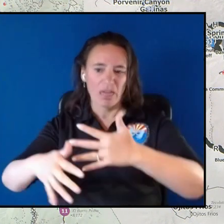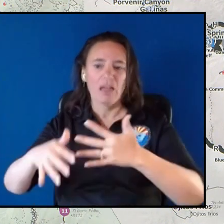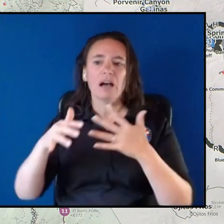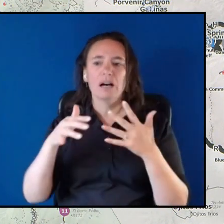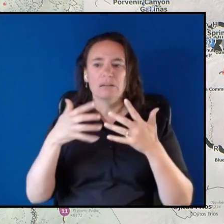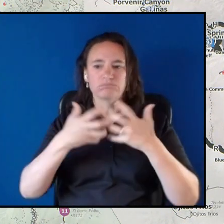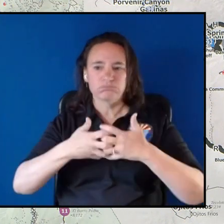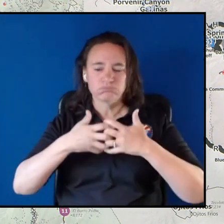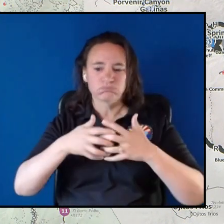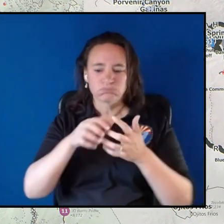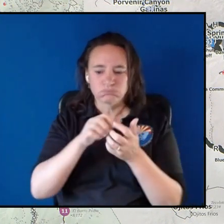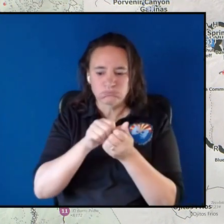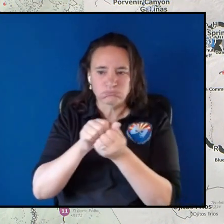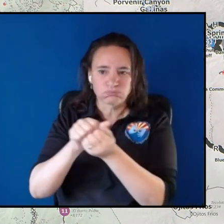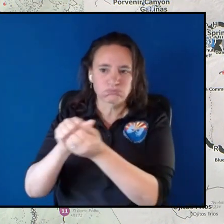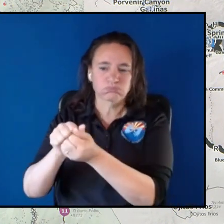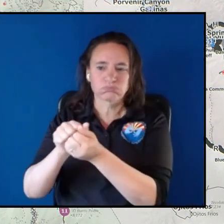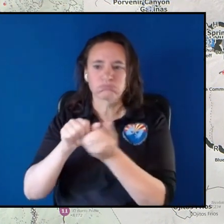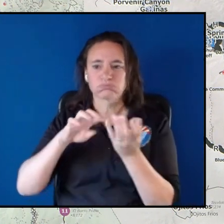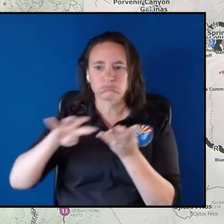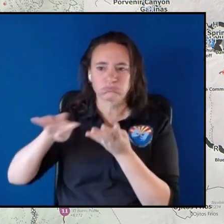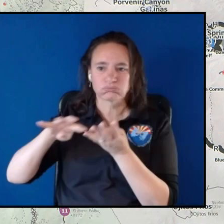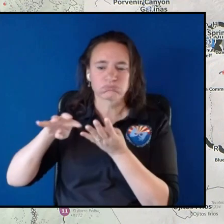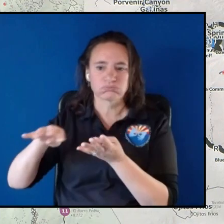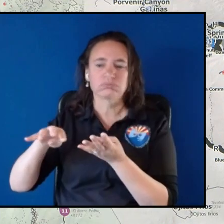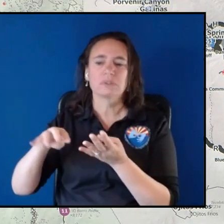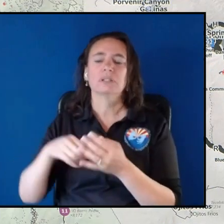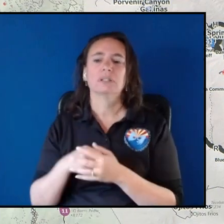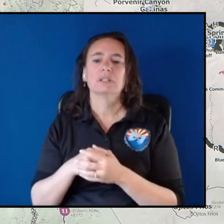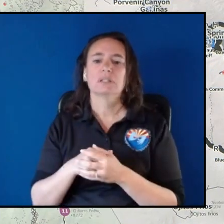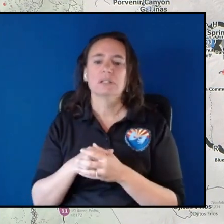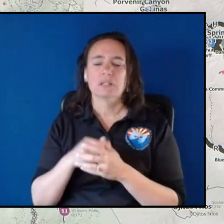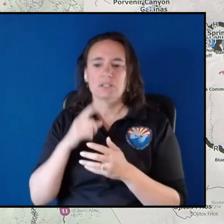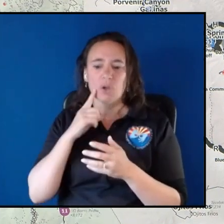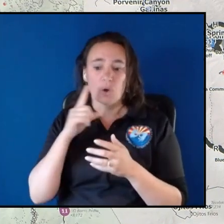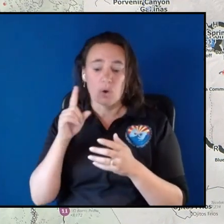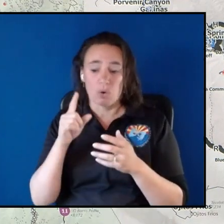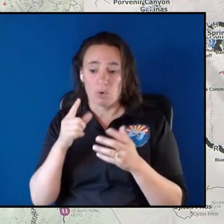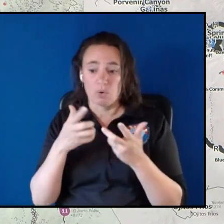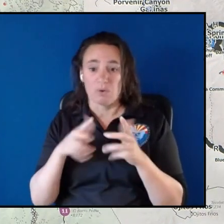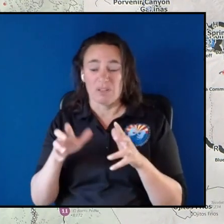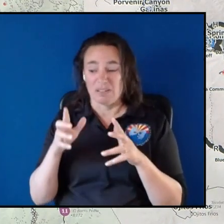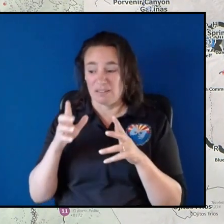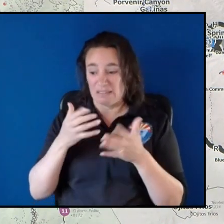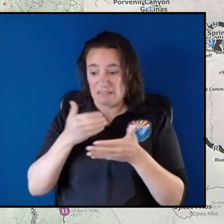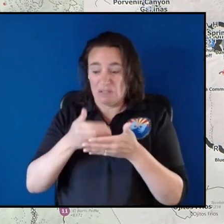we don't want those fuel loadings to be accumulating again. So repair work is is beginning and will